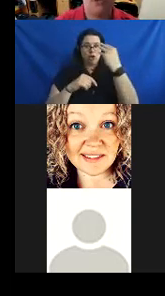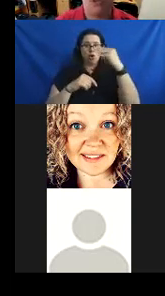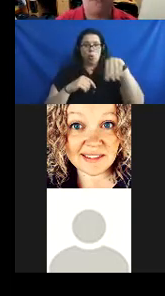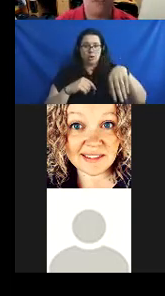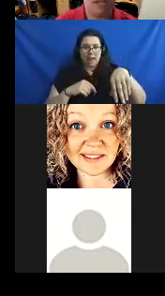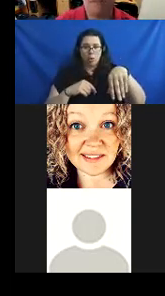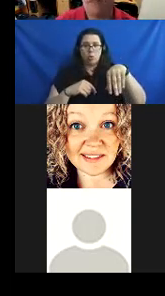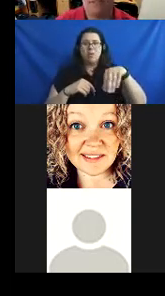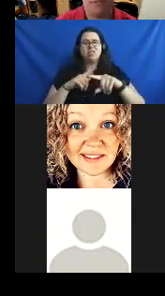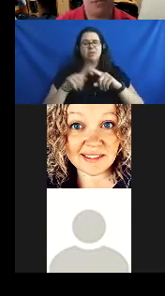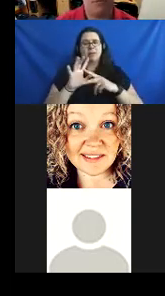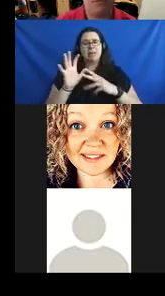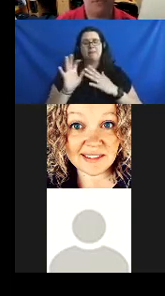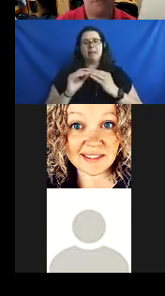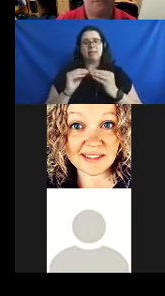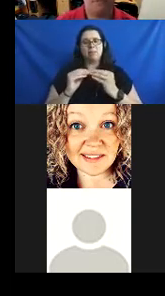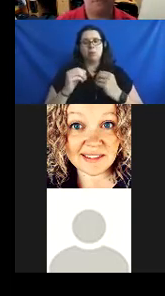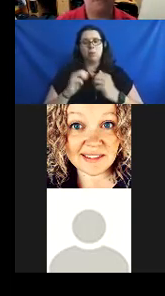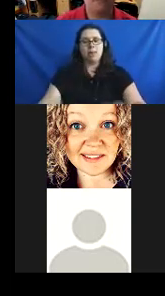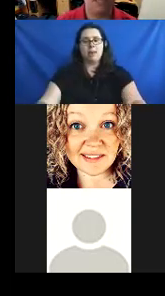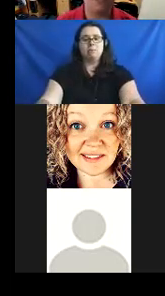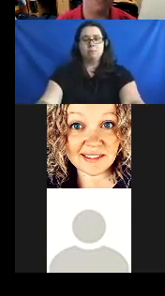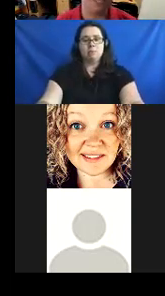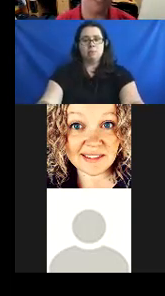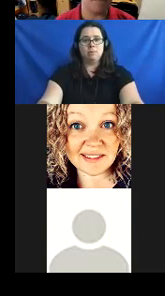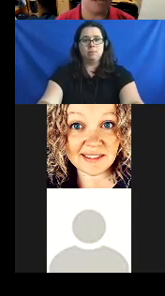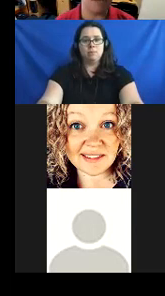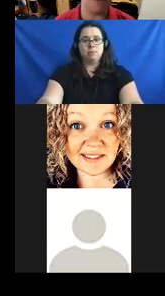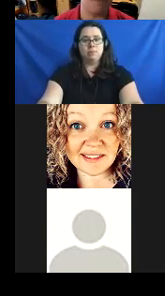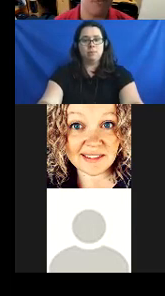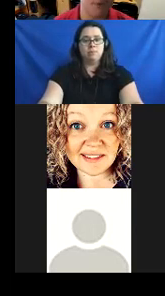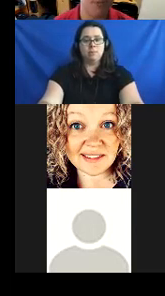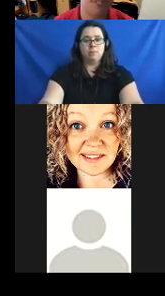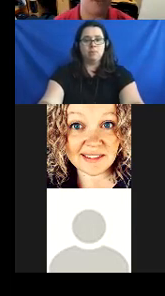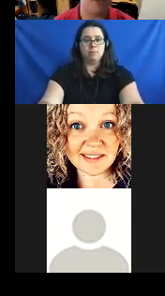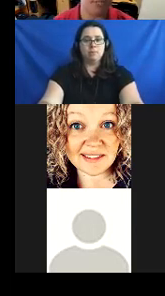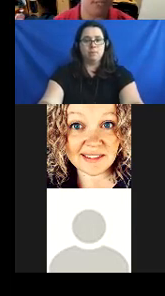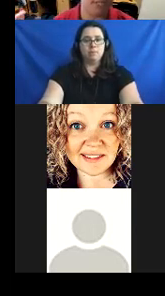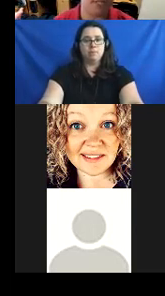SO, YOU HAVE A LOT OF FLEXIBILITY WITH THESE. AND THEN DESKTOP MODELS WOULD BE THOSE THAT ARE DESIGNED TO